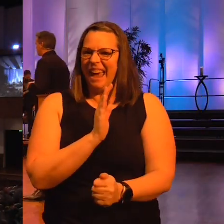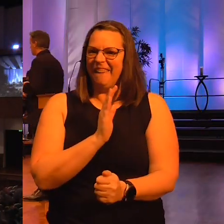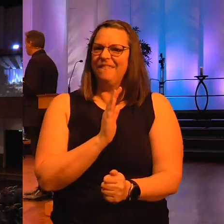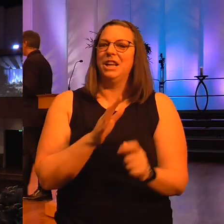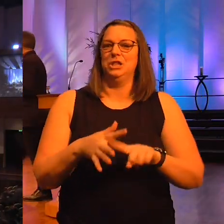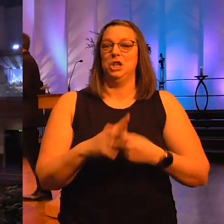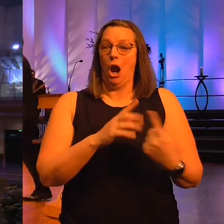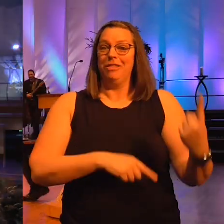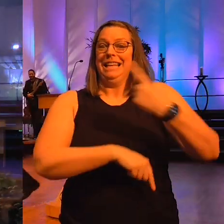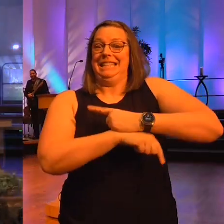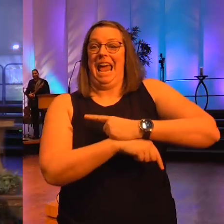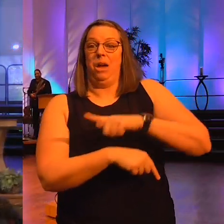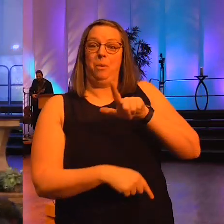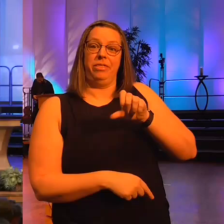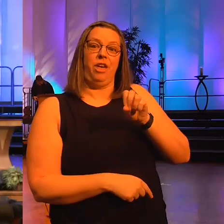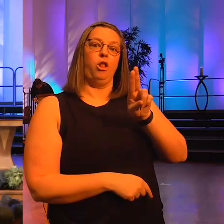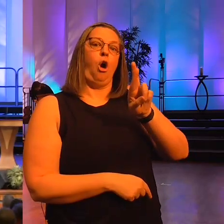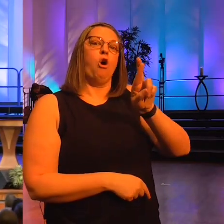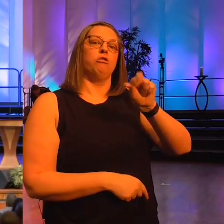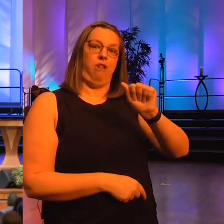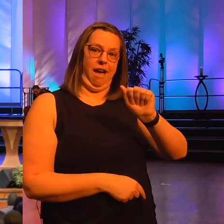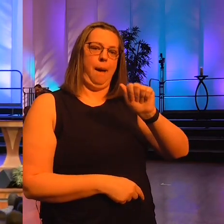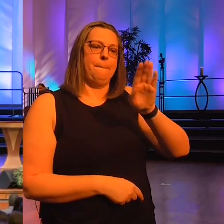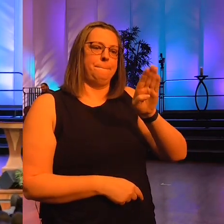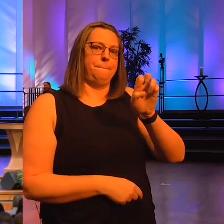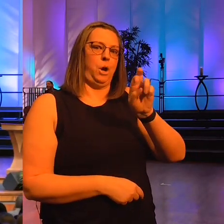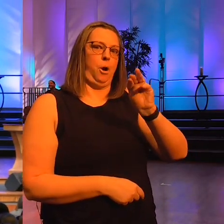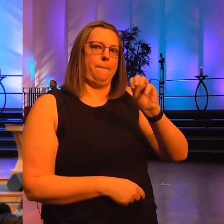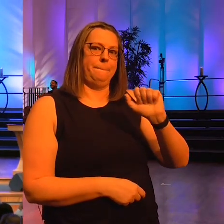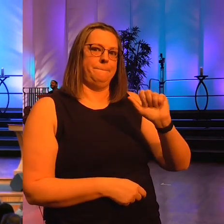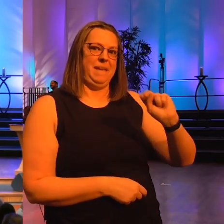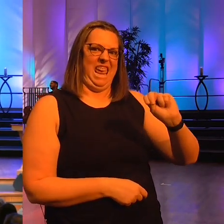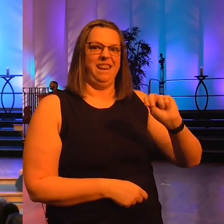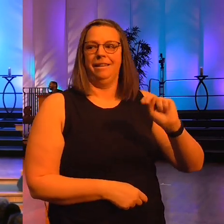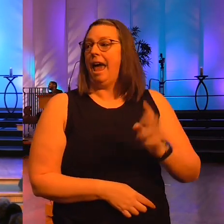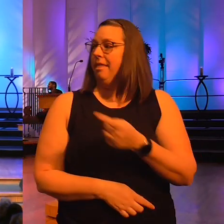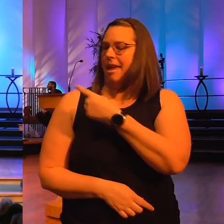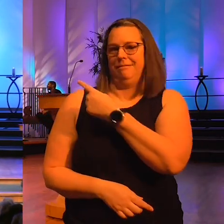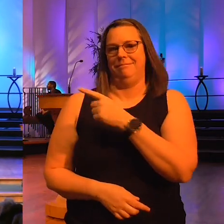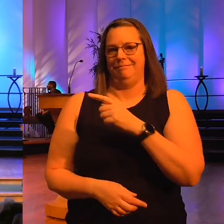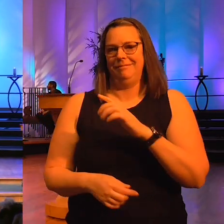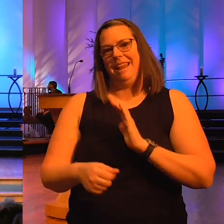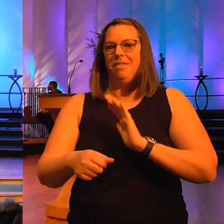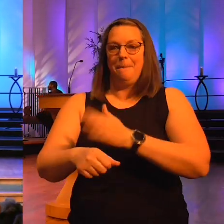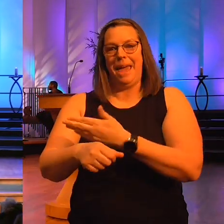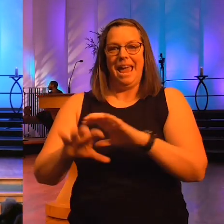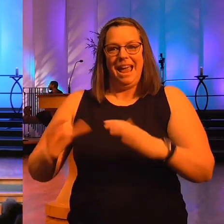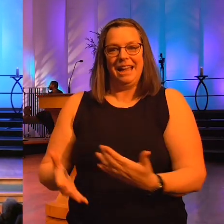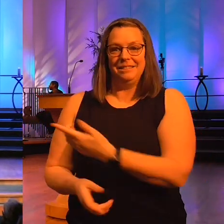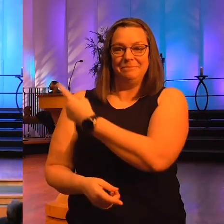to have you with us Randy beu Mike hiding behind the drums there huh Rob low our band